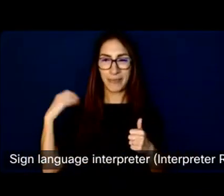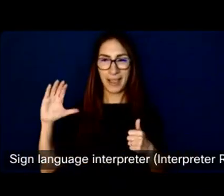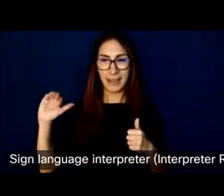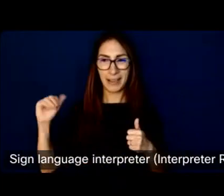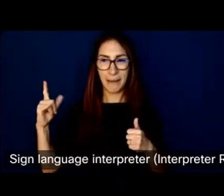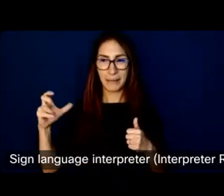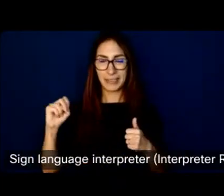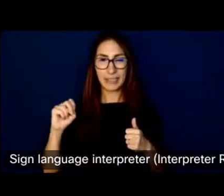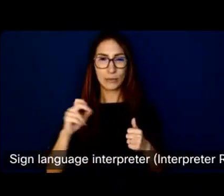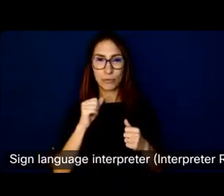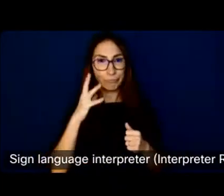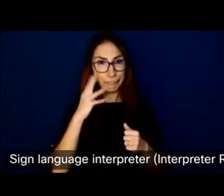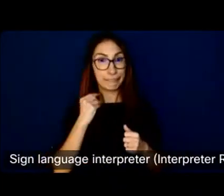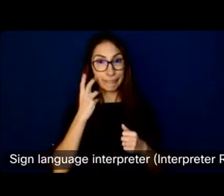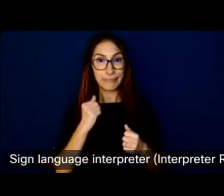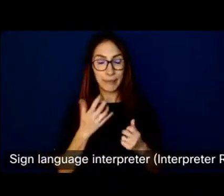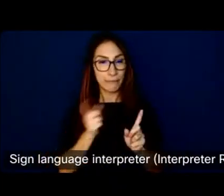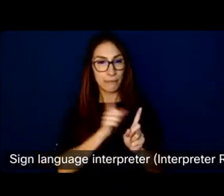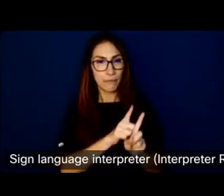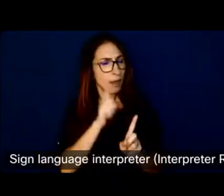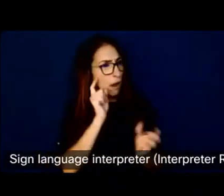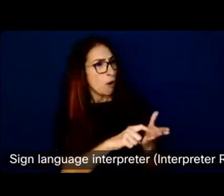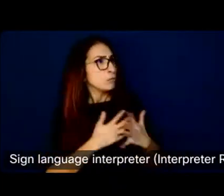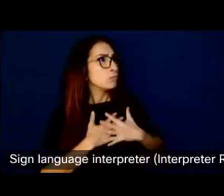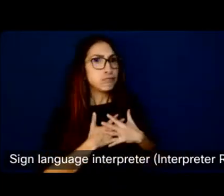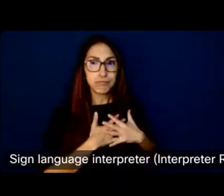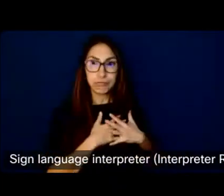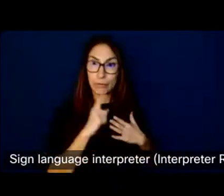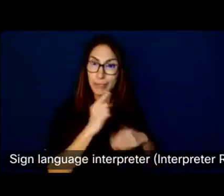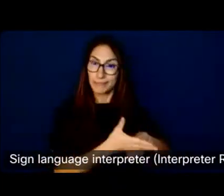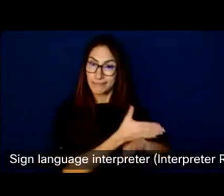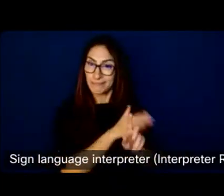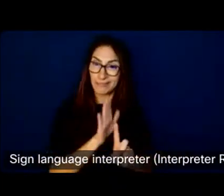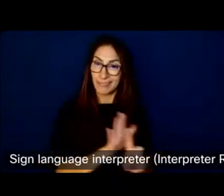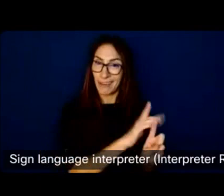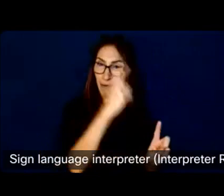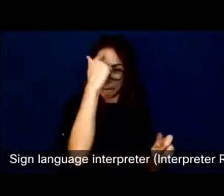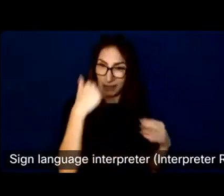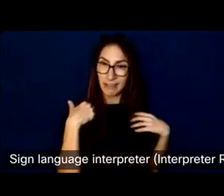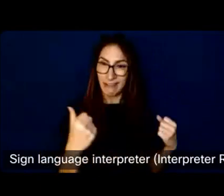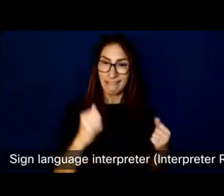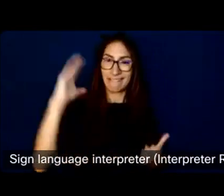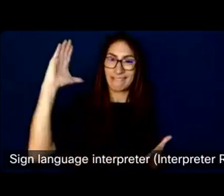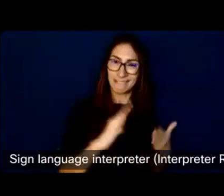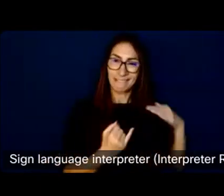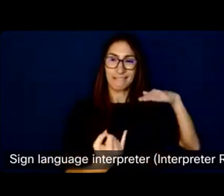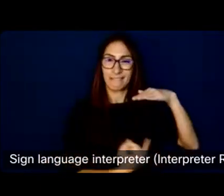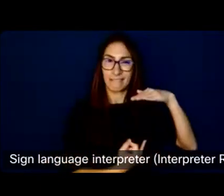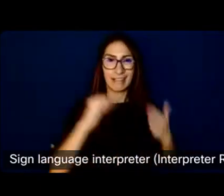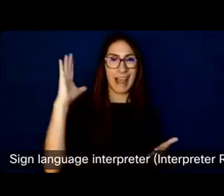really improved people's mental health and really helped reduce isolation and loneliness knowing that somebody was there to call